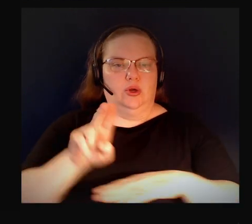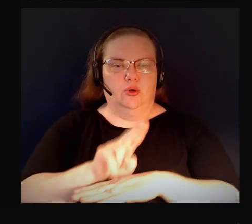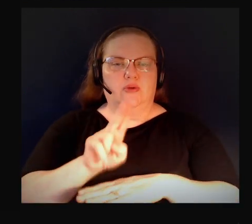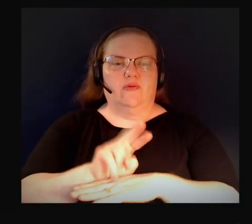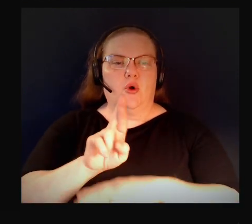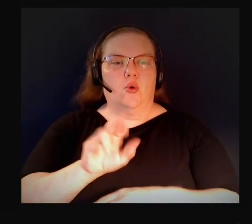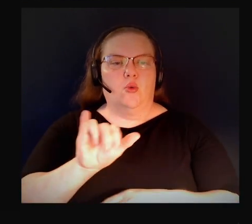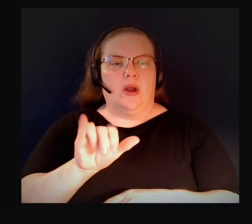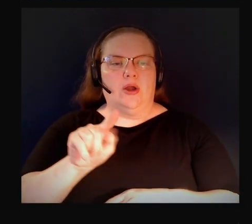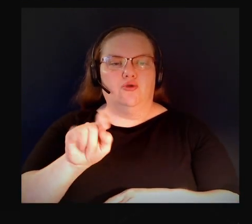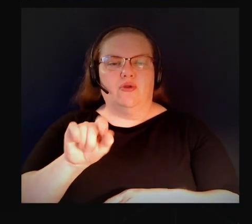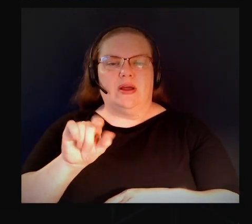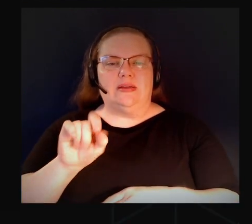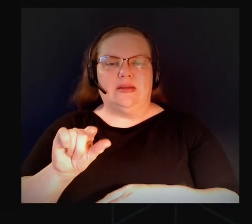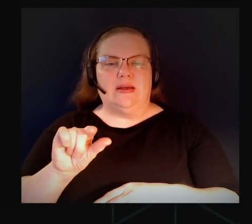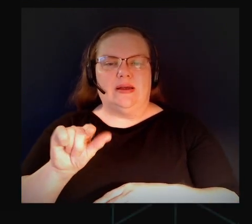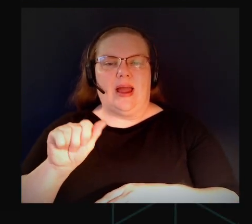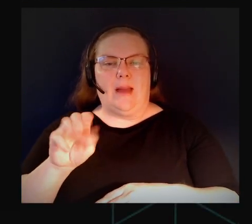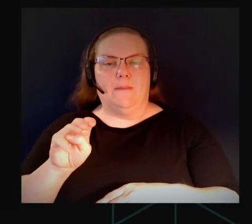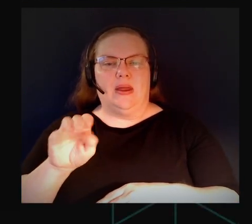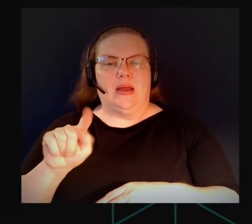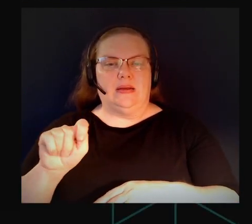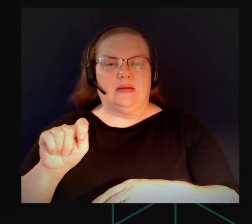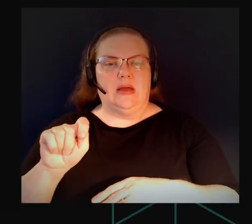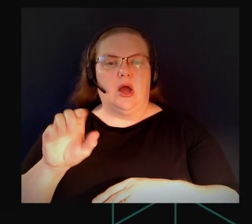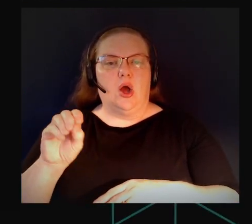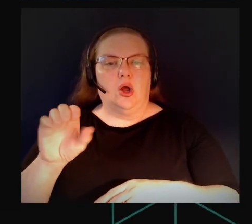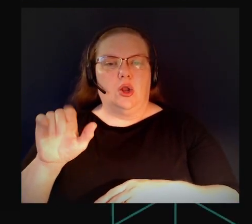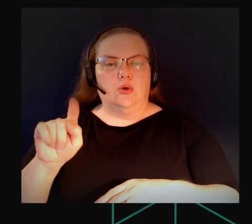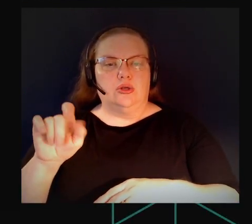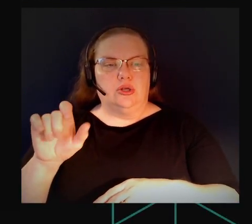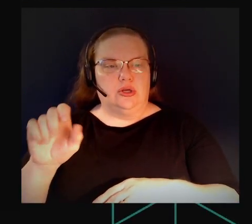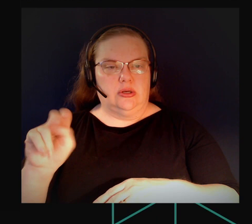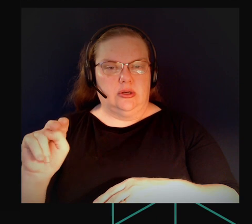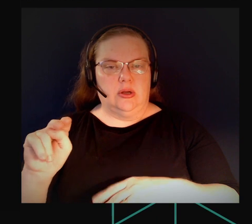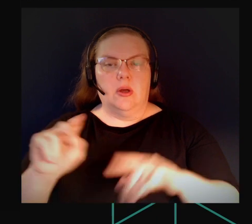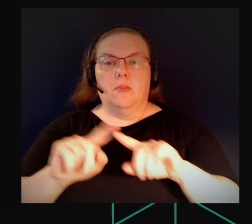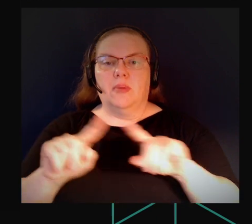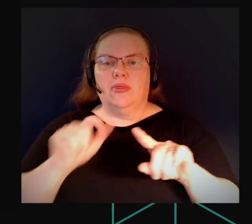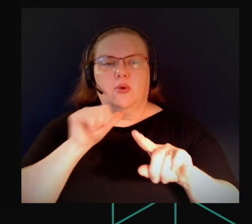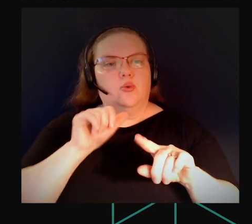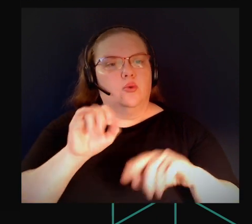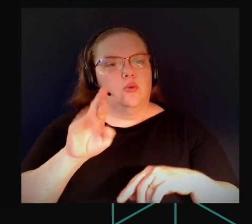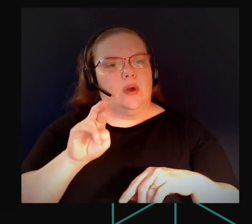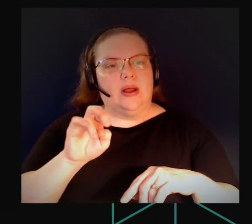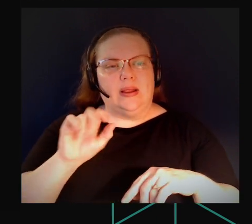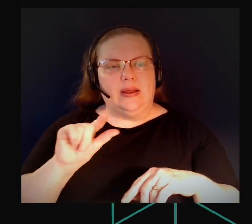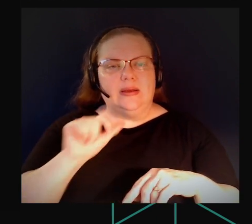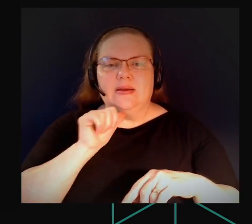Since this is small-scale Ambient Occlusion, the ray length doesn't need to be that long, and the denoiser is enabled.